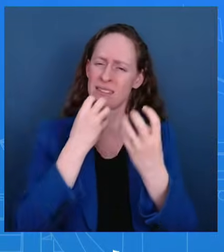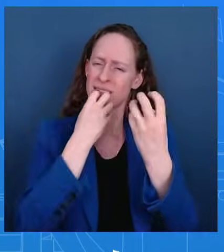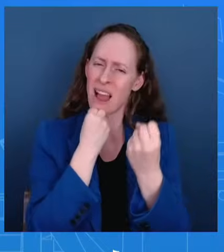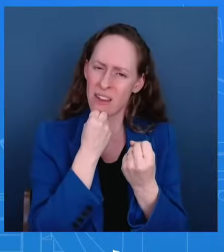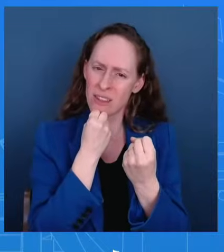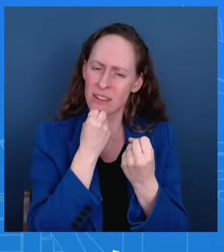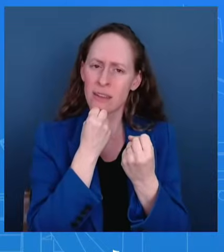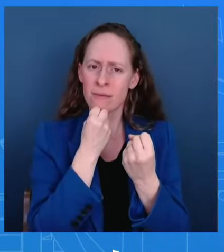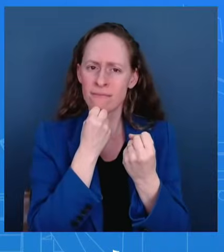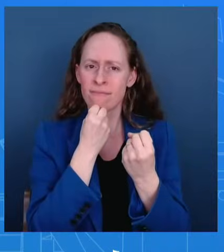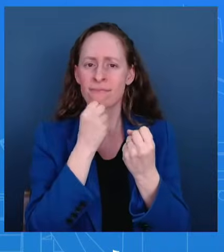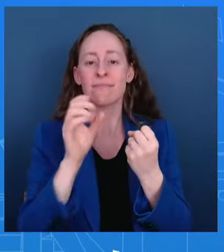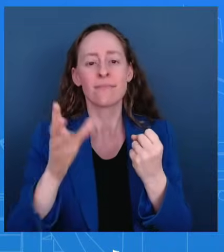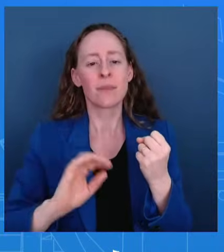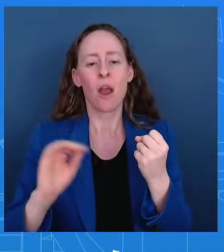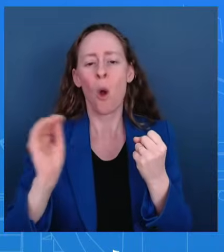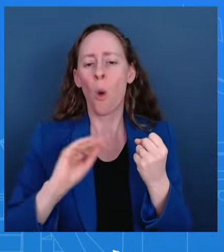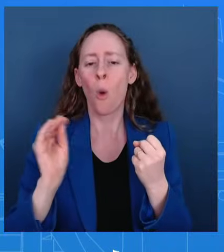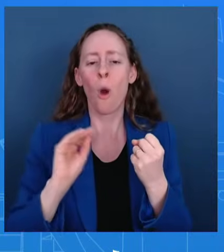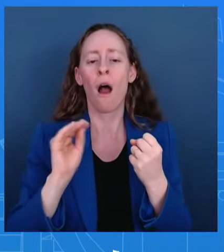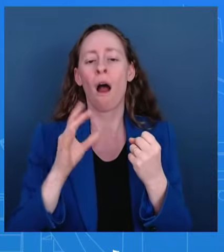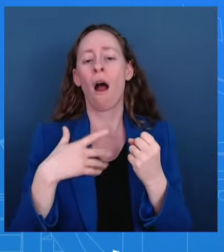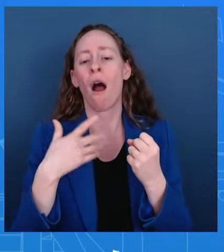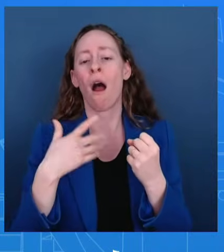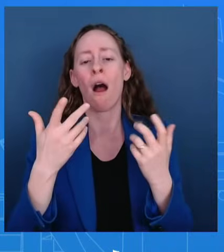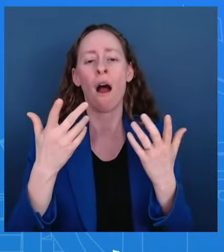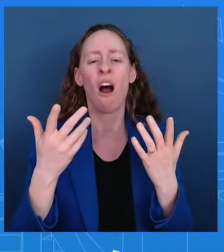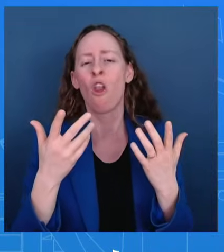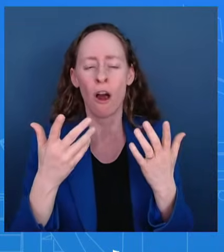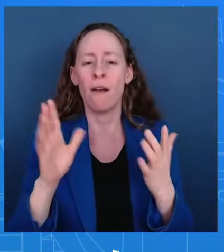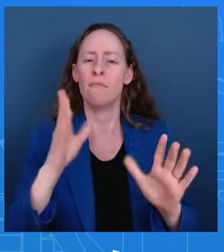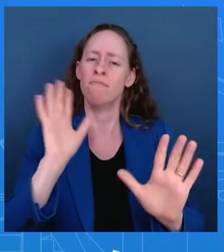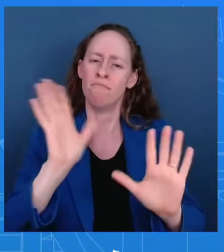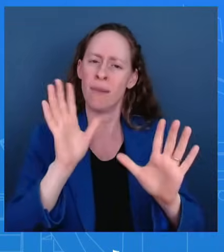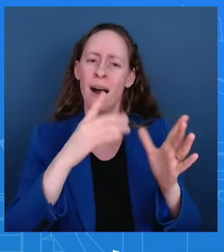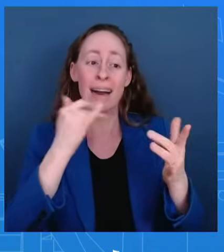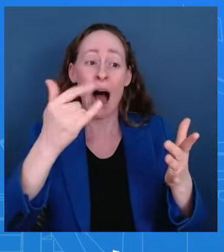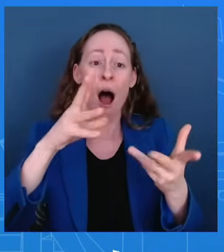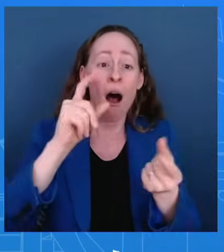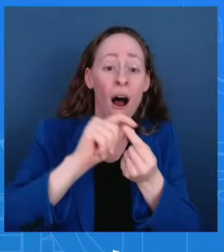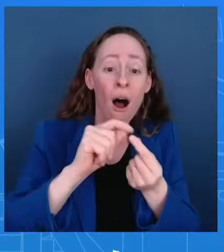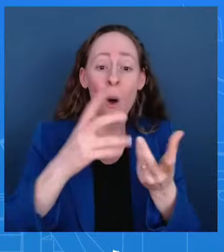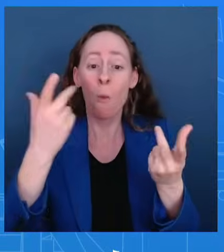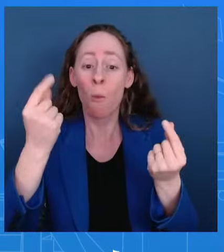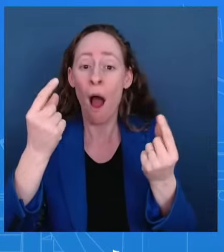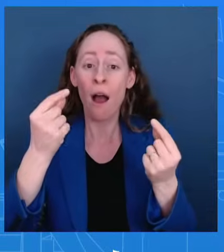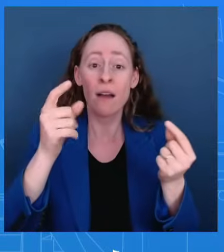of the specific actions that -- that Supreme Court justices --